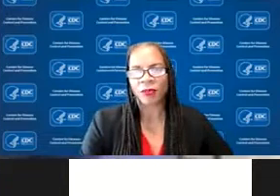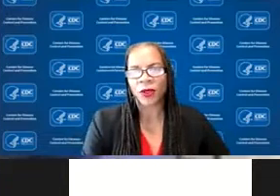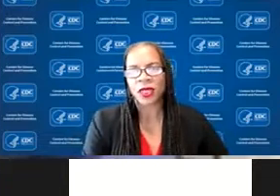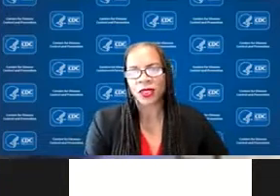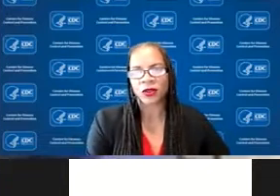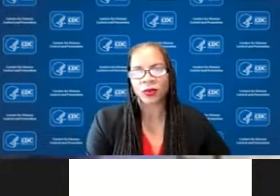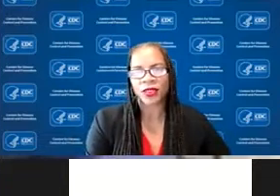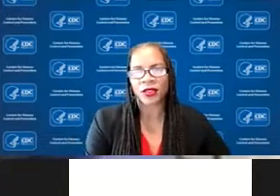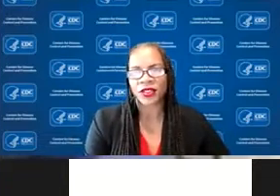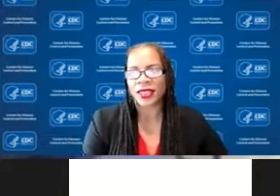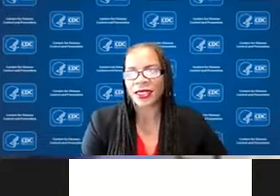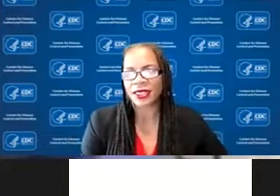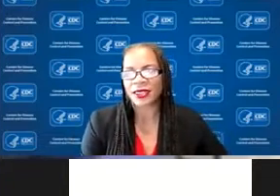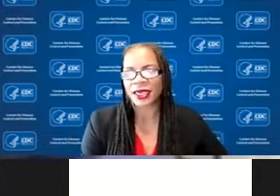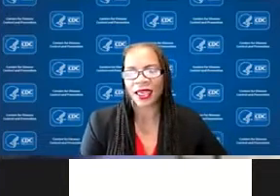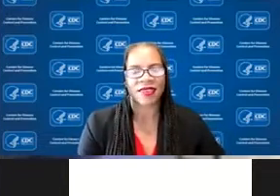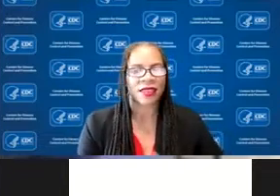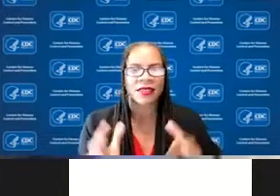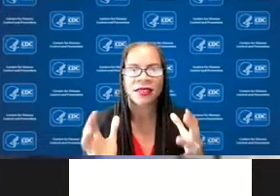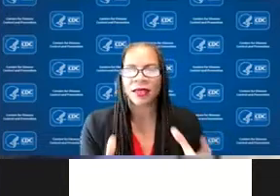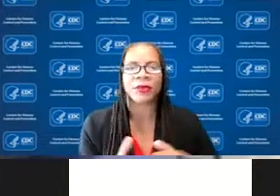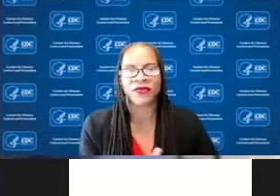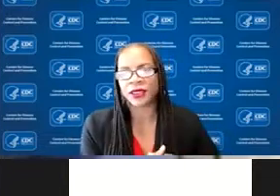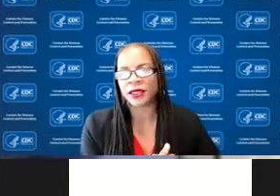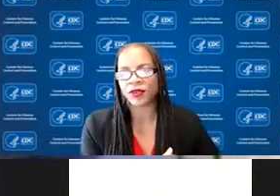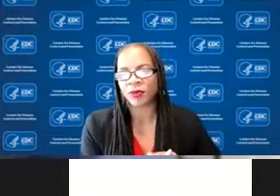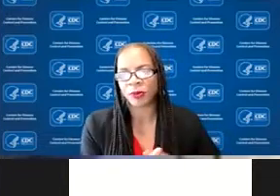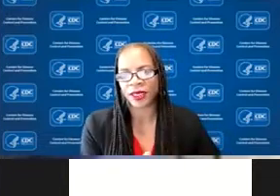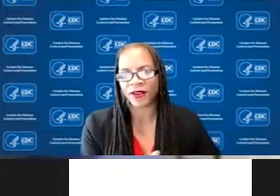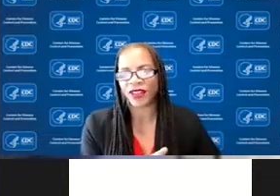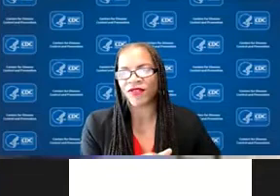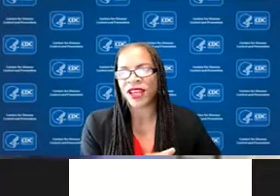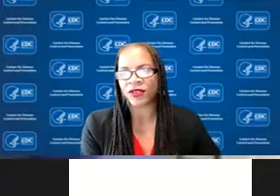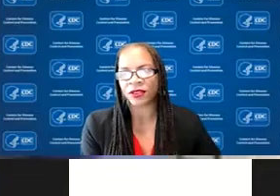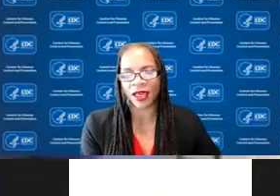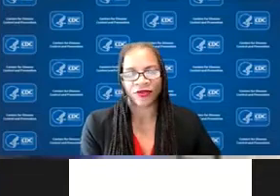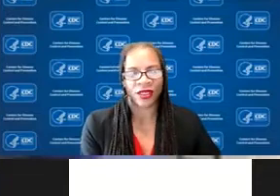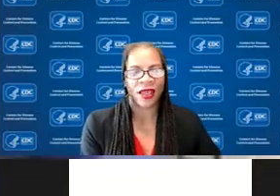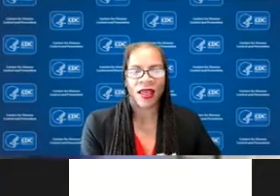postdoctoral research at CDC, and then simply fell in love with public health. And I’ve never left.